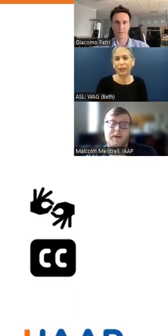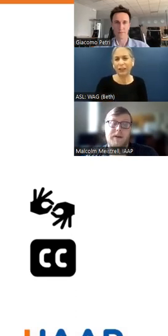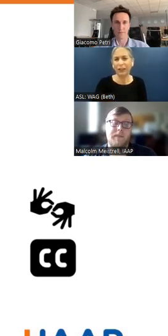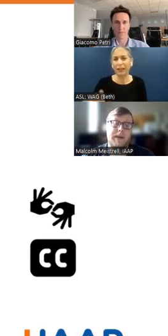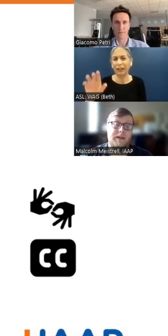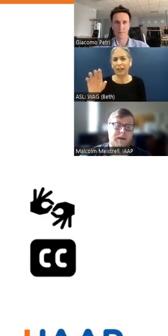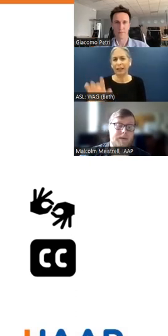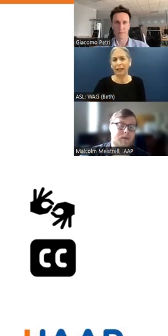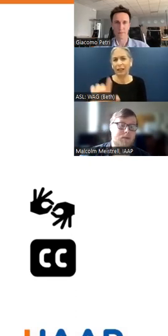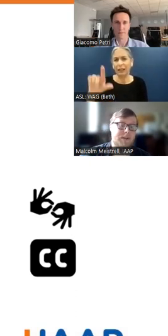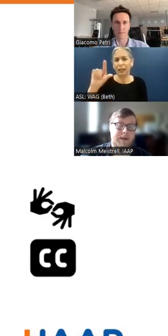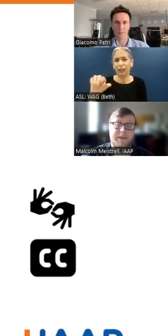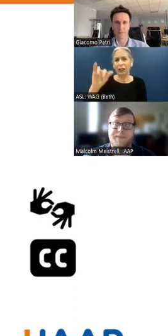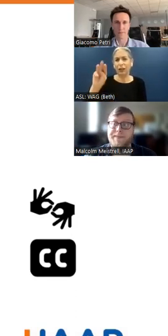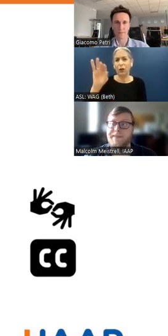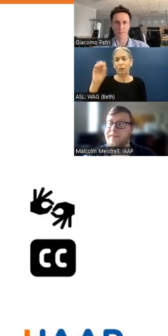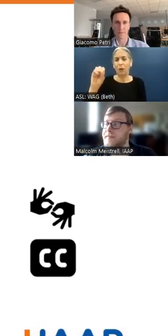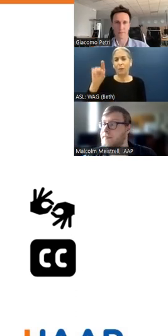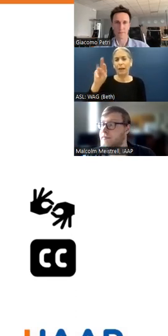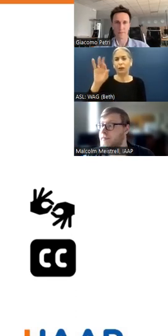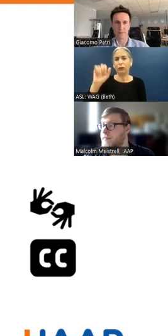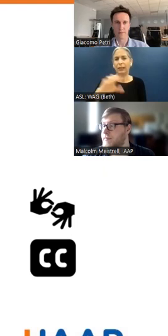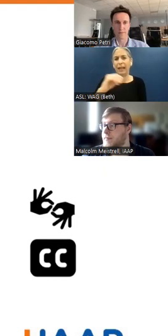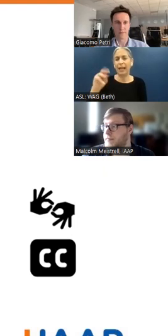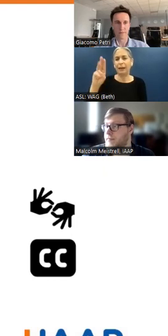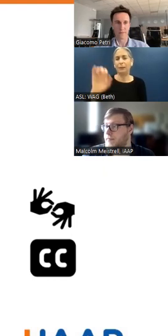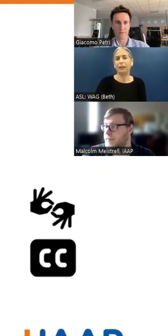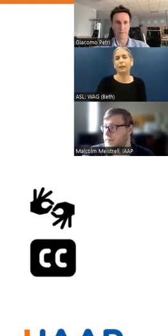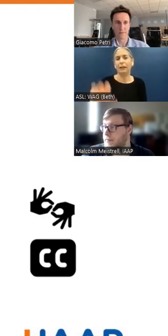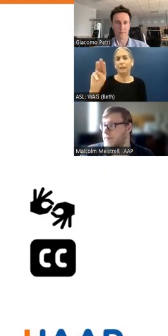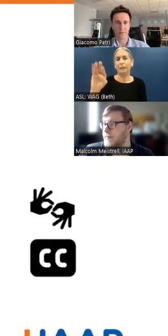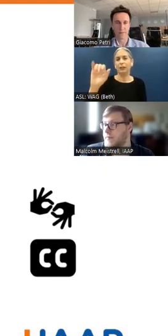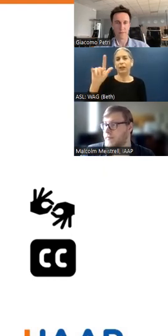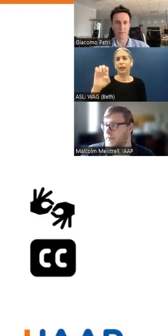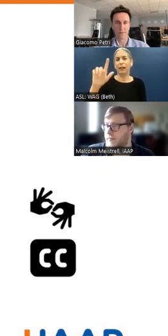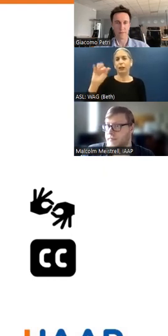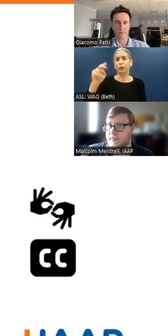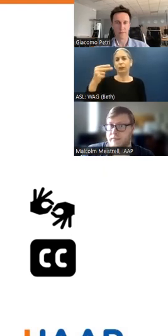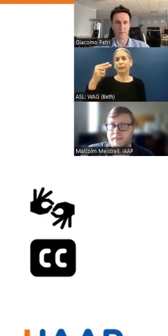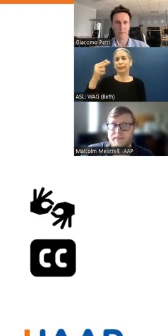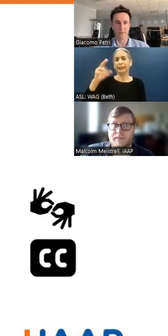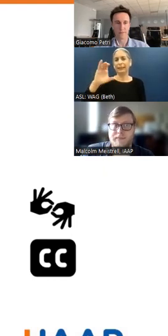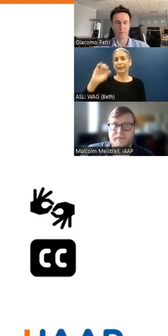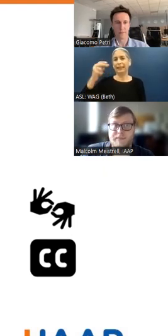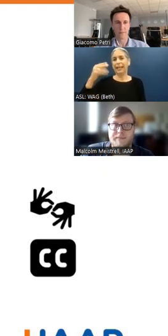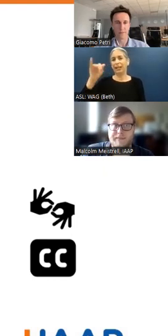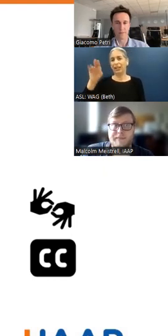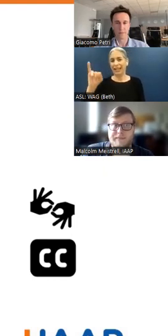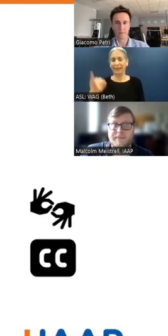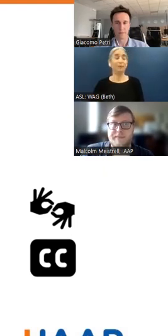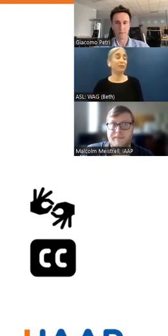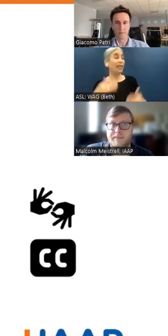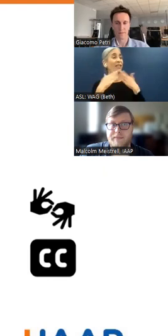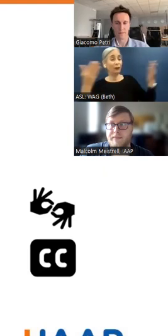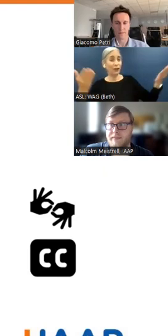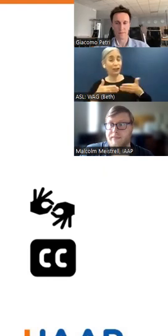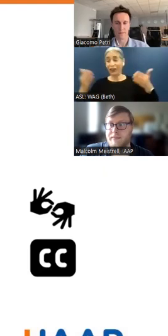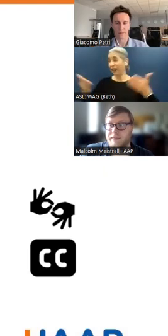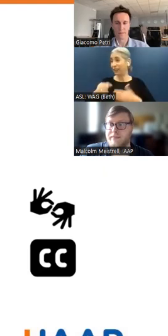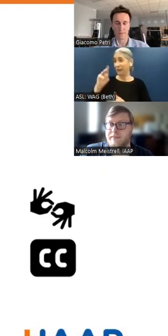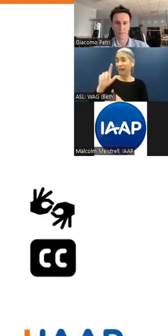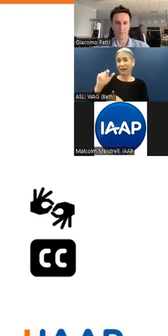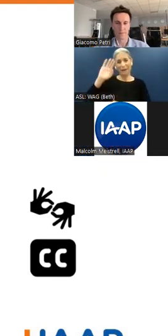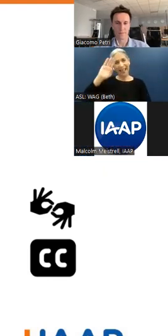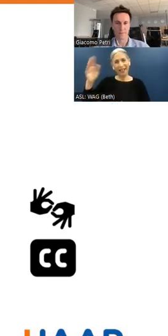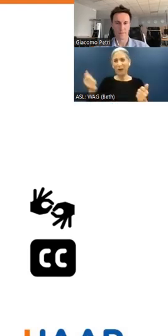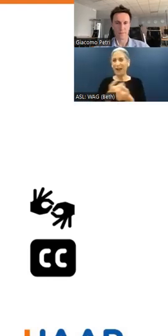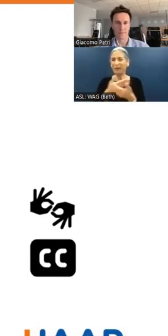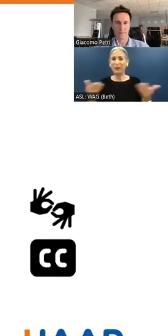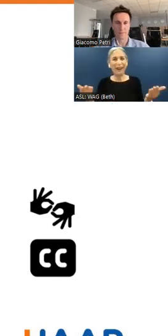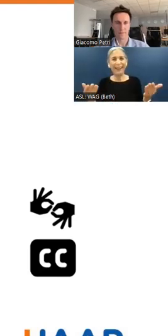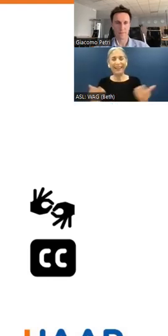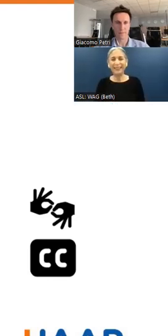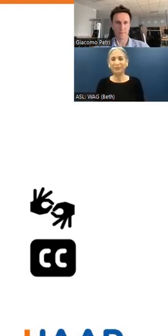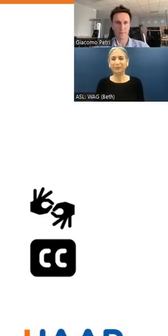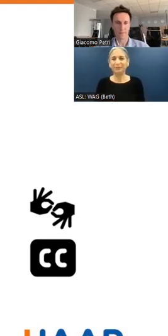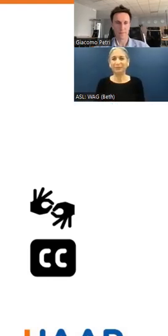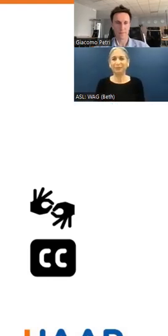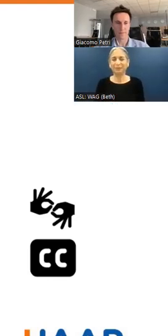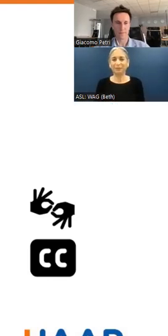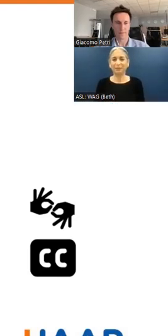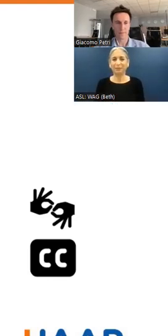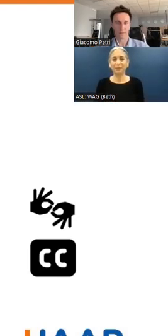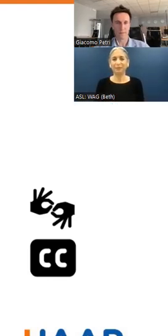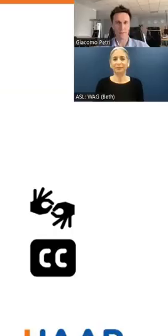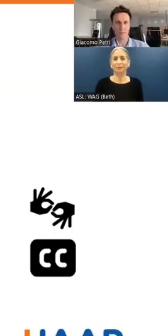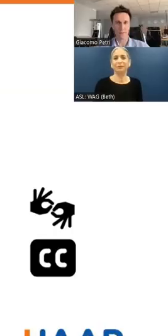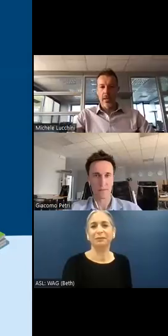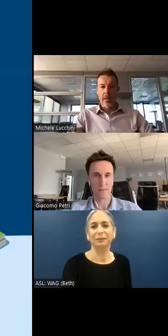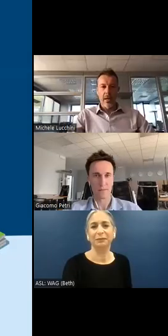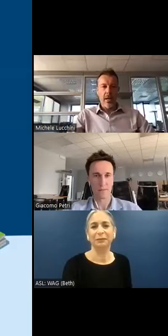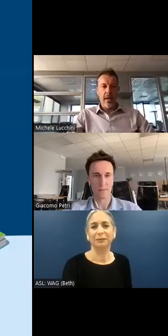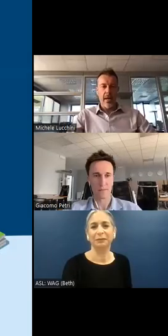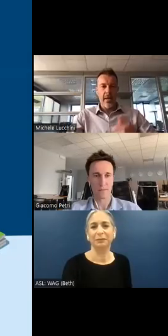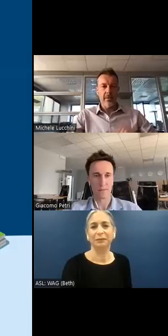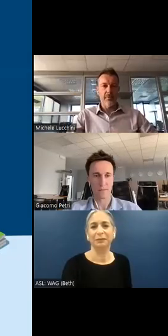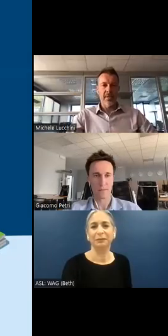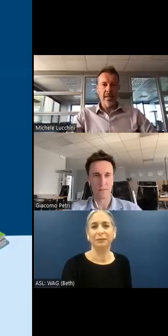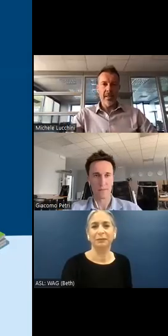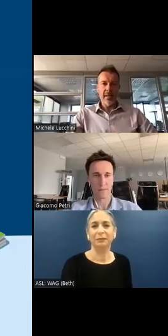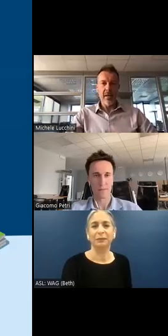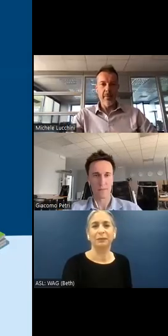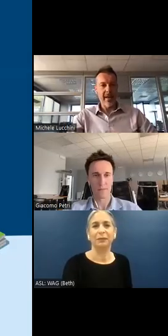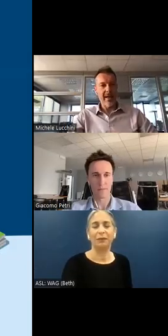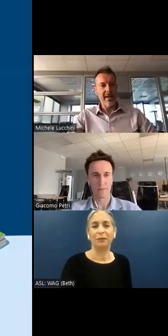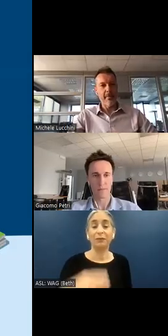Thanks for the introduction, Malcolm, and hi, everyone. As presented by